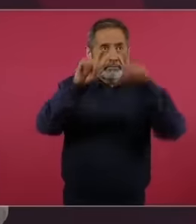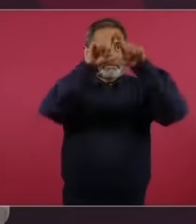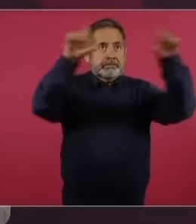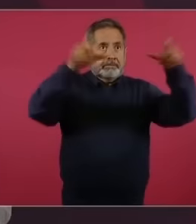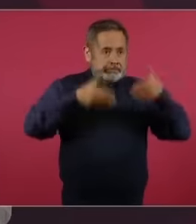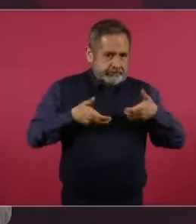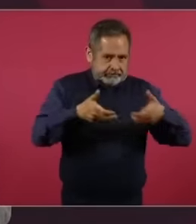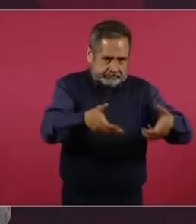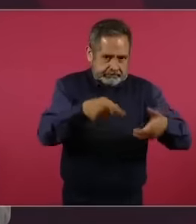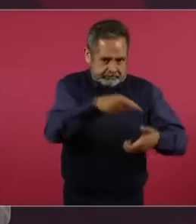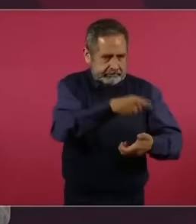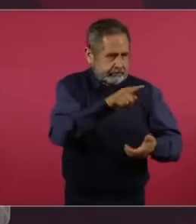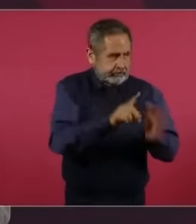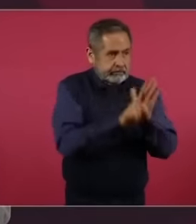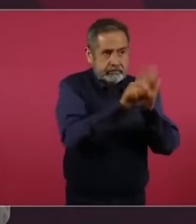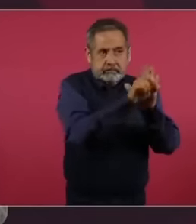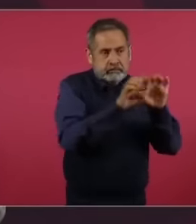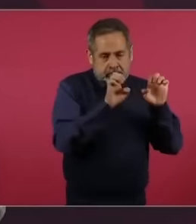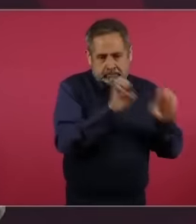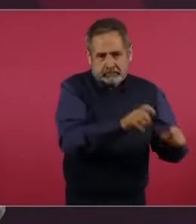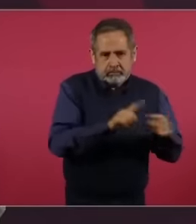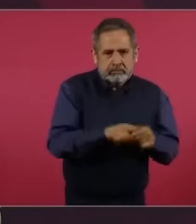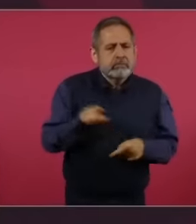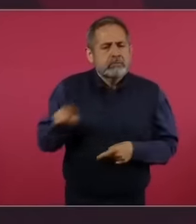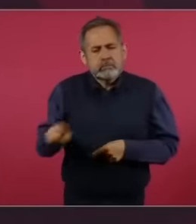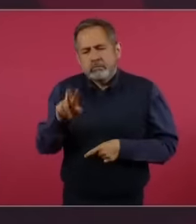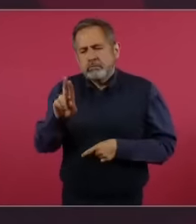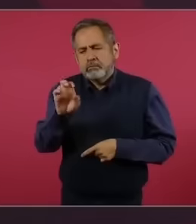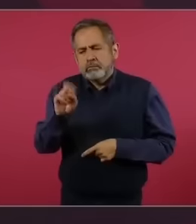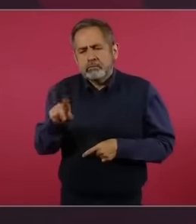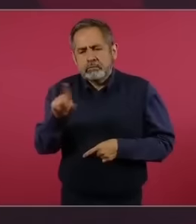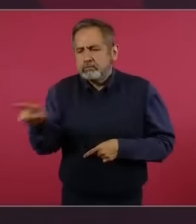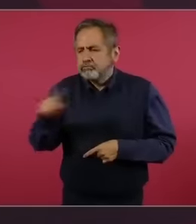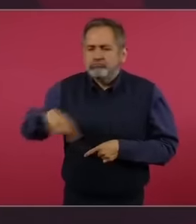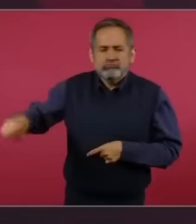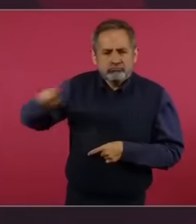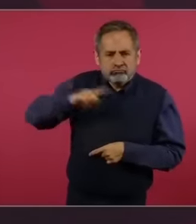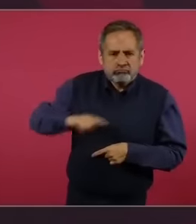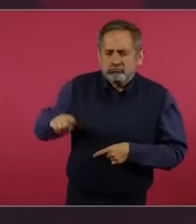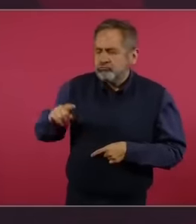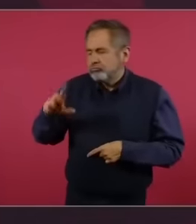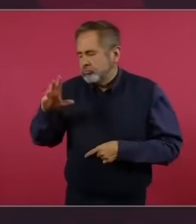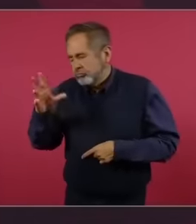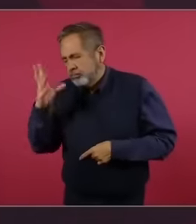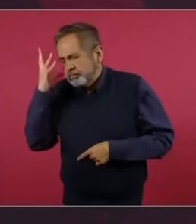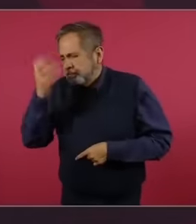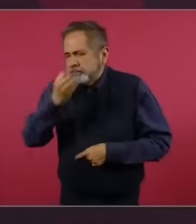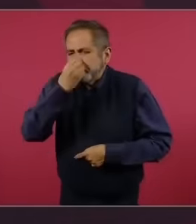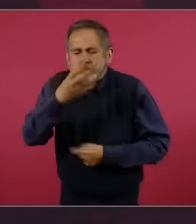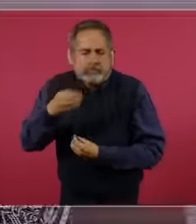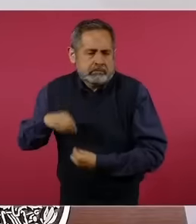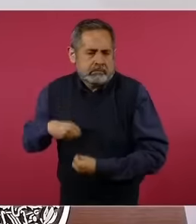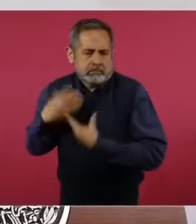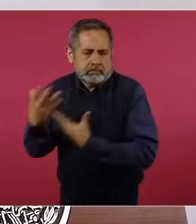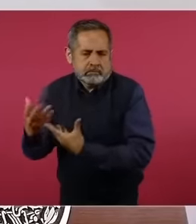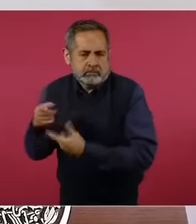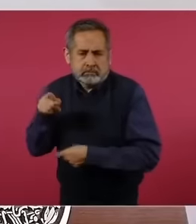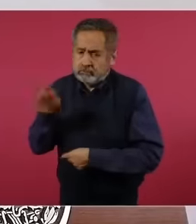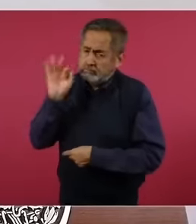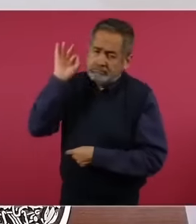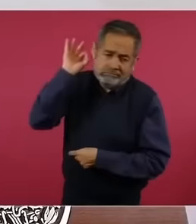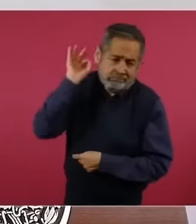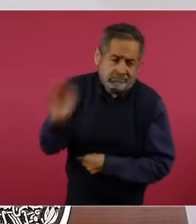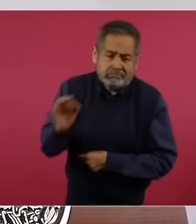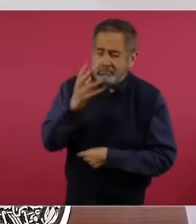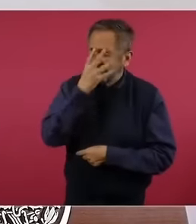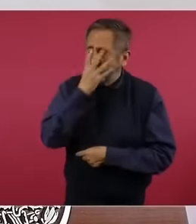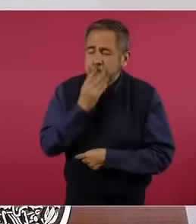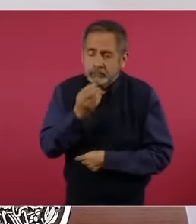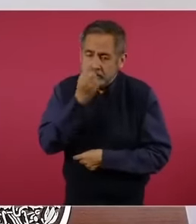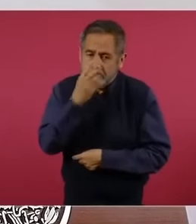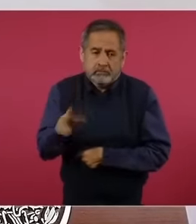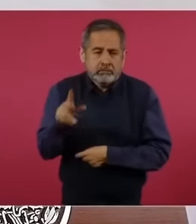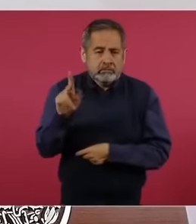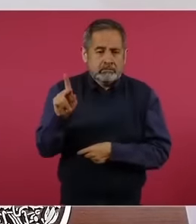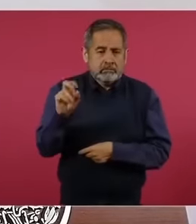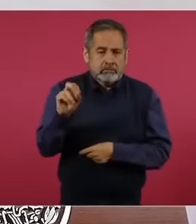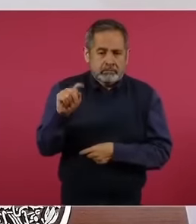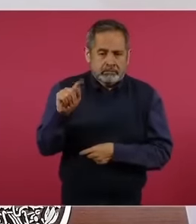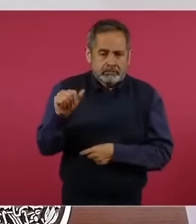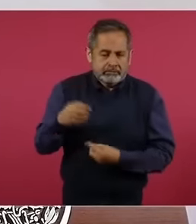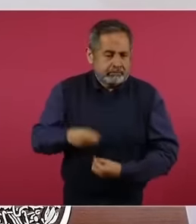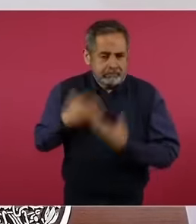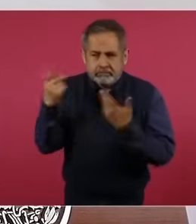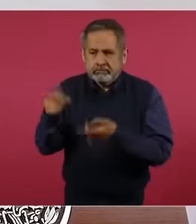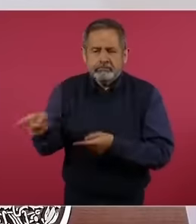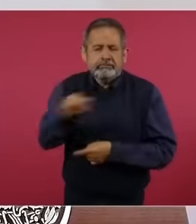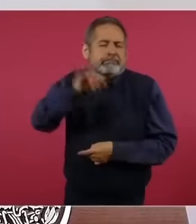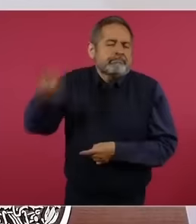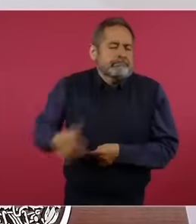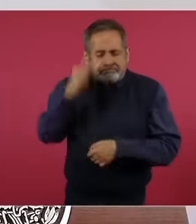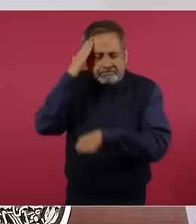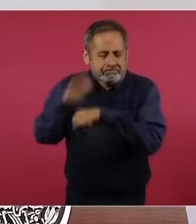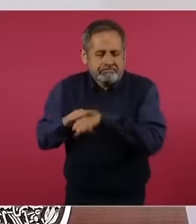was a teacher is still a teacher of poetry, they are one of the poets of men who never die, who